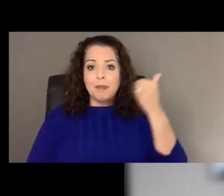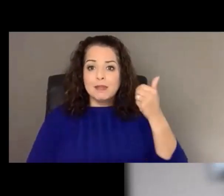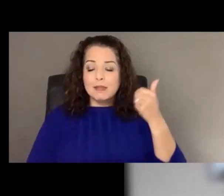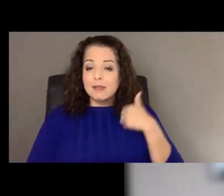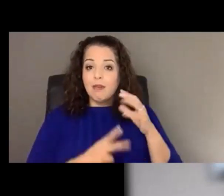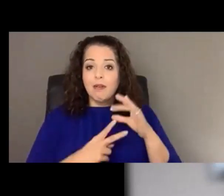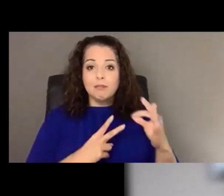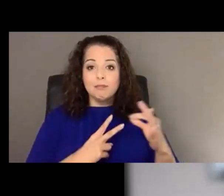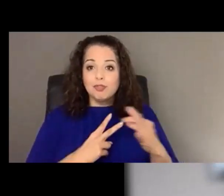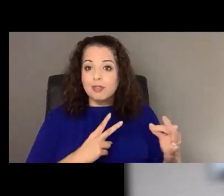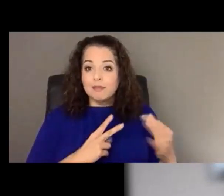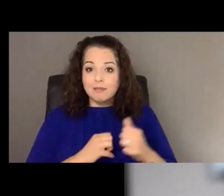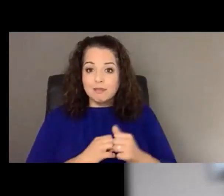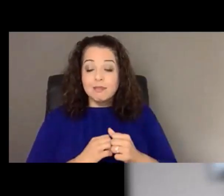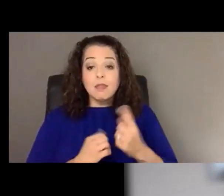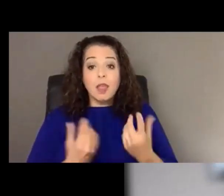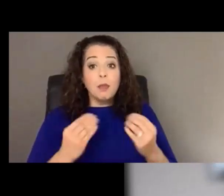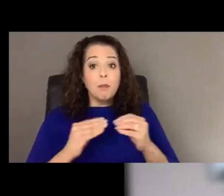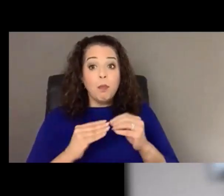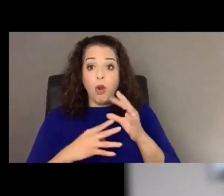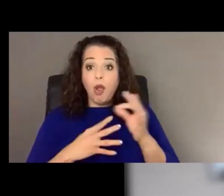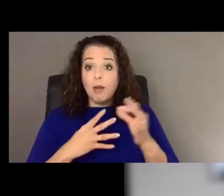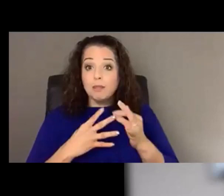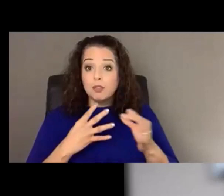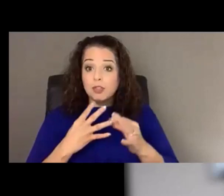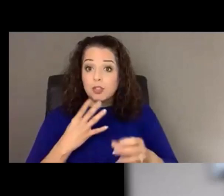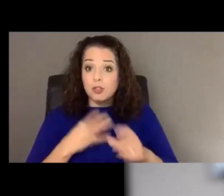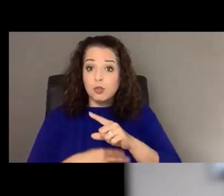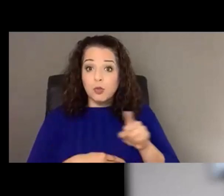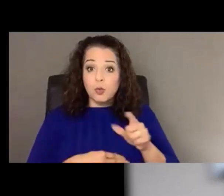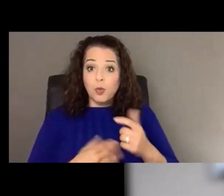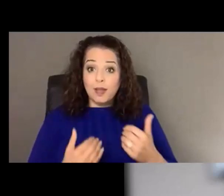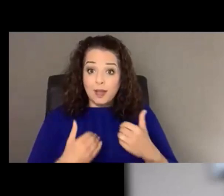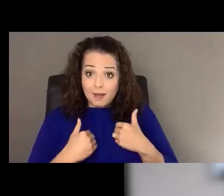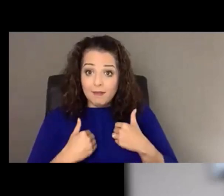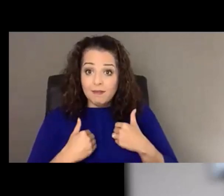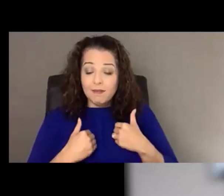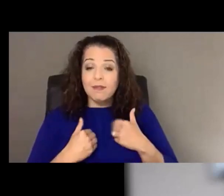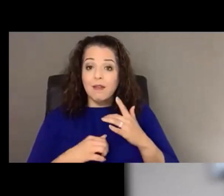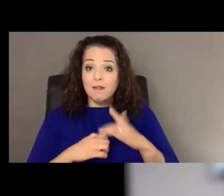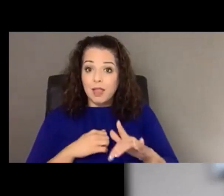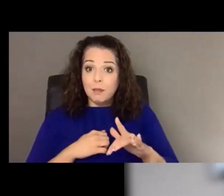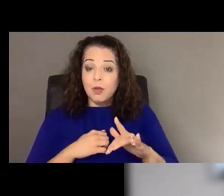And the more options that you have in varying formats,